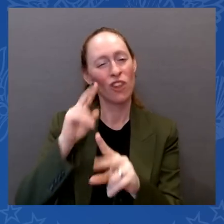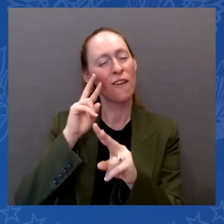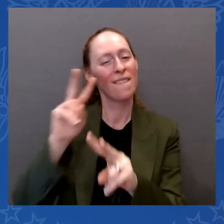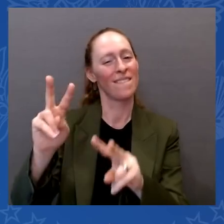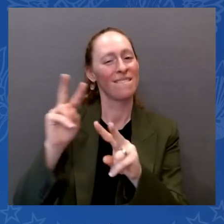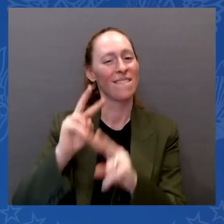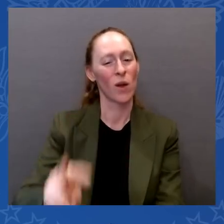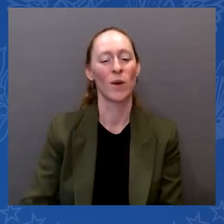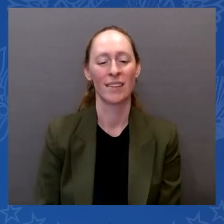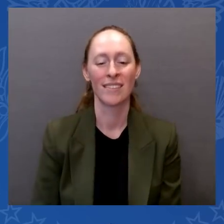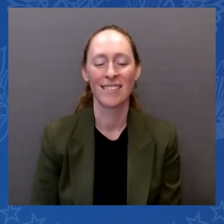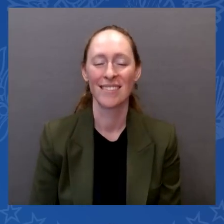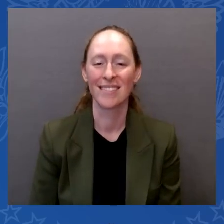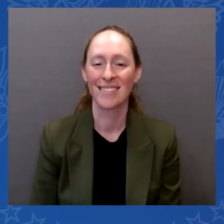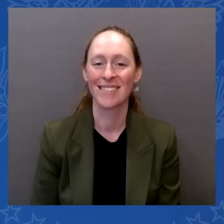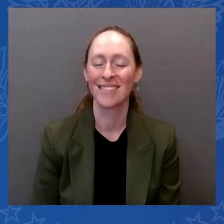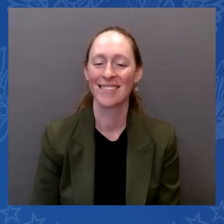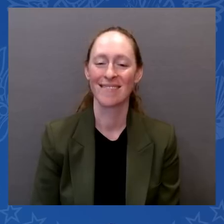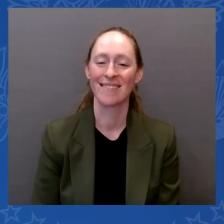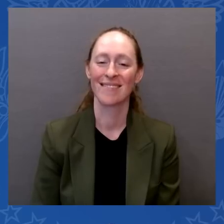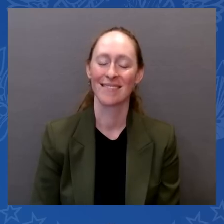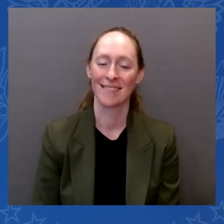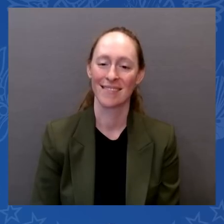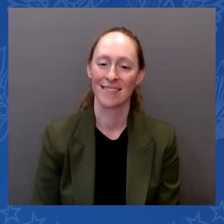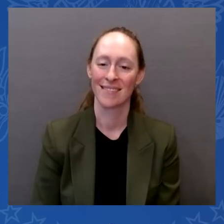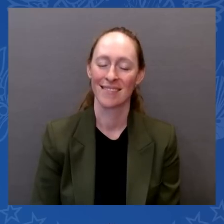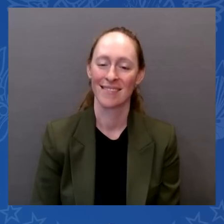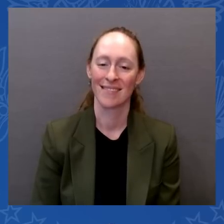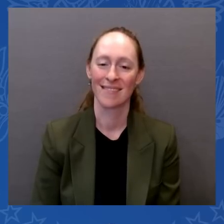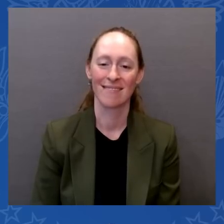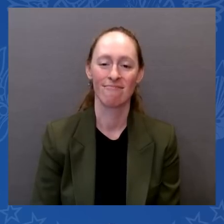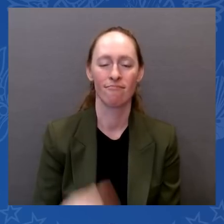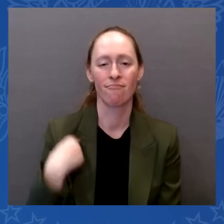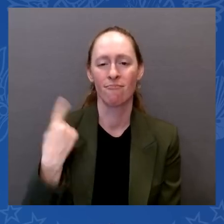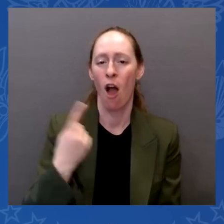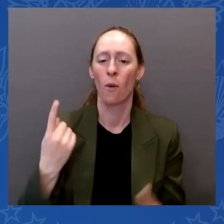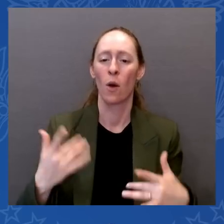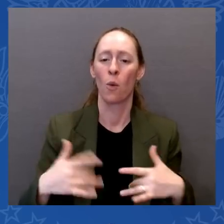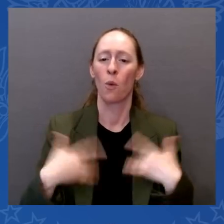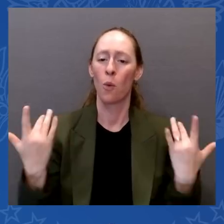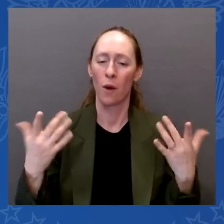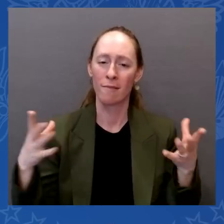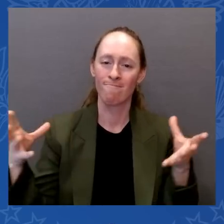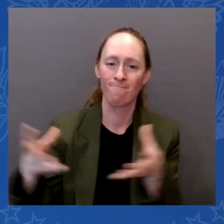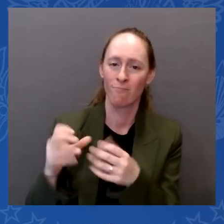And last year, we signed the historic infrastructure law -- a once-in-a-generation investment in roads,